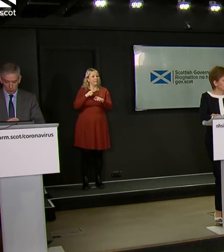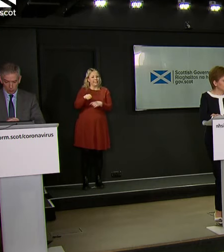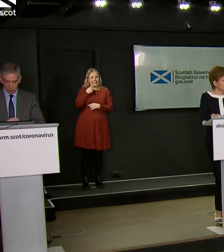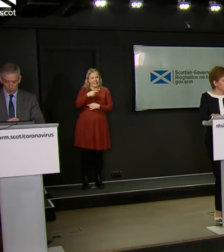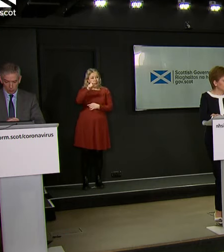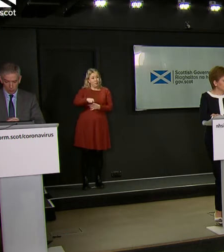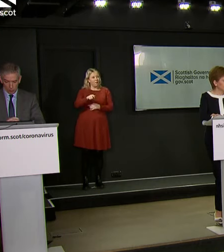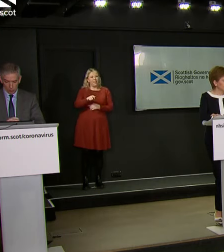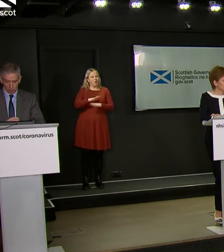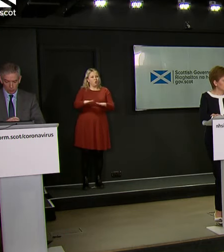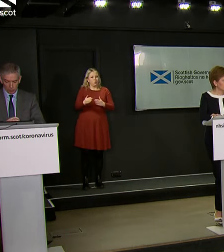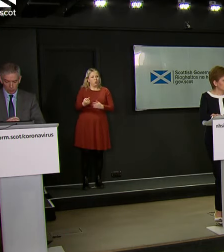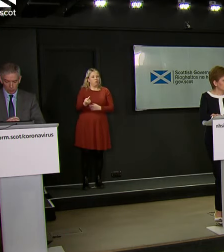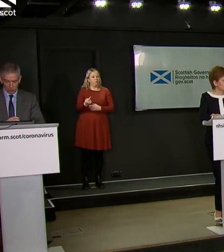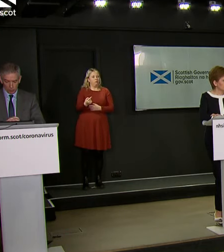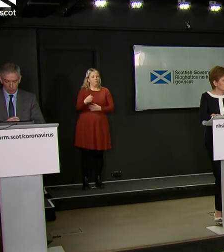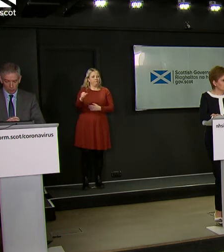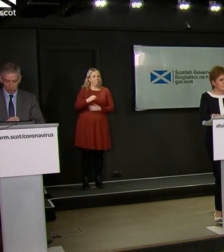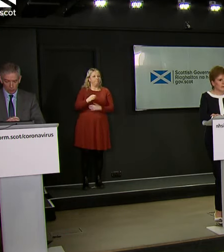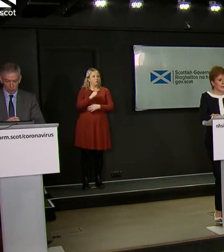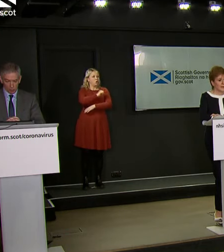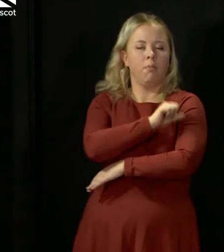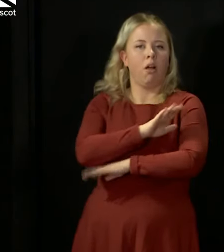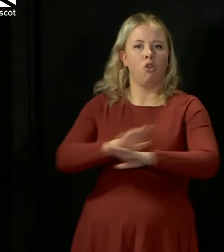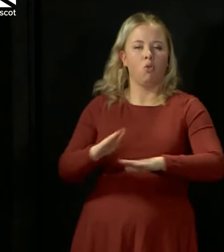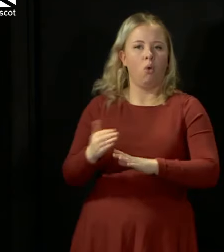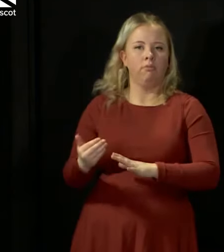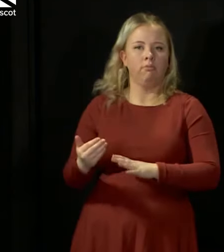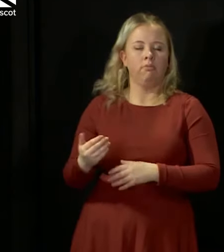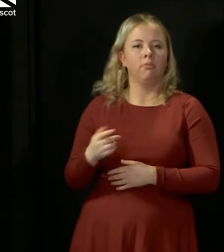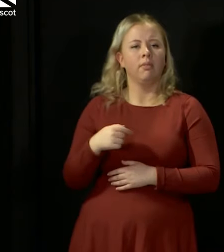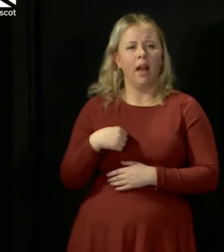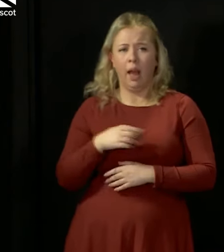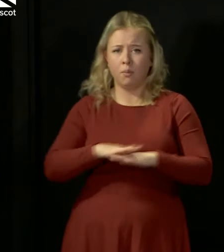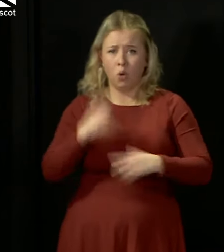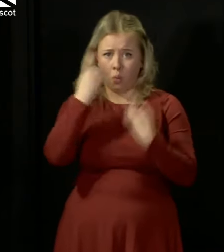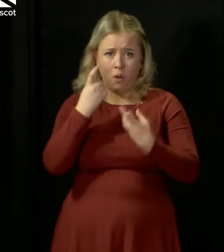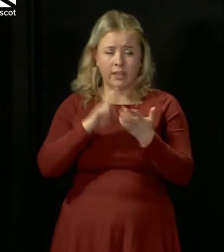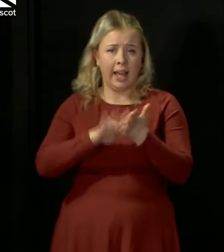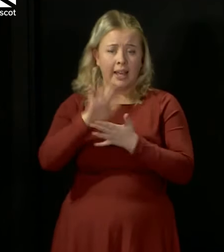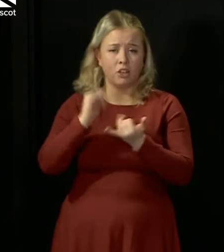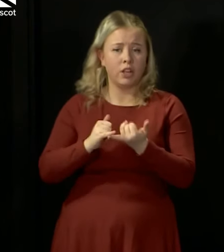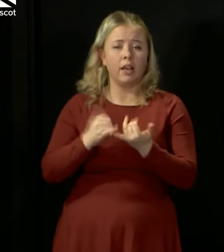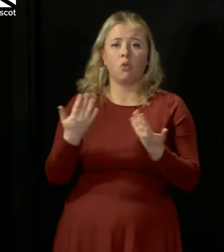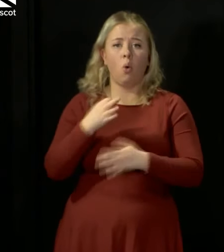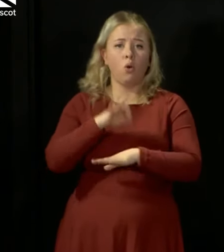from coming in due to covid-19? There is no concern on my part that the NHS or doctors are deterring patients from coming